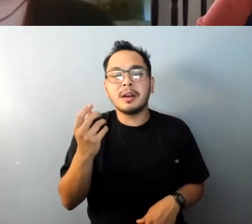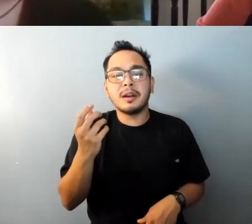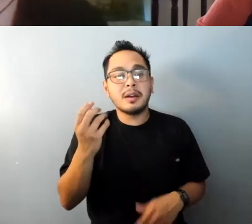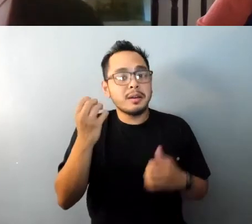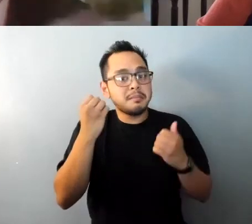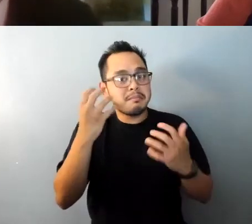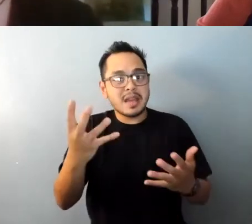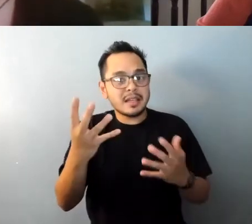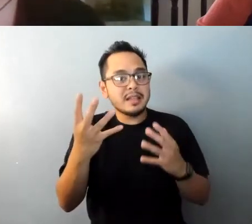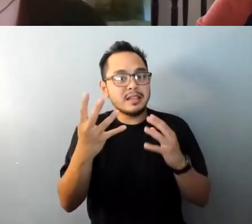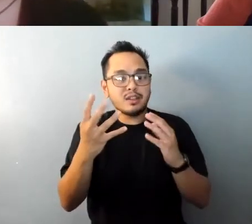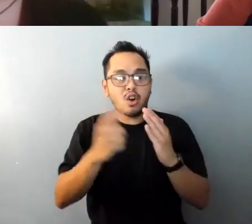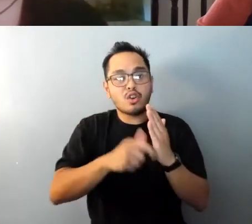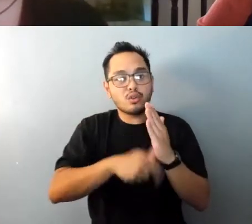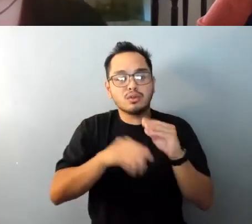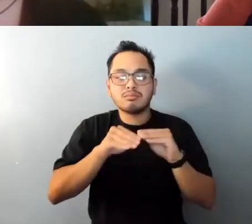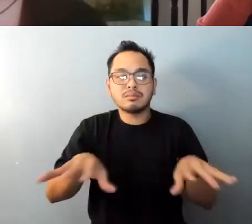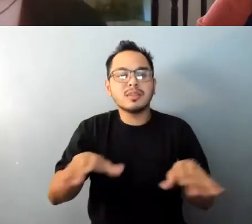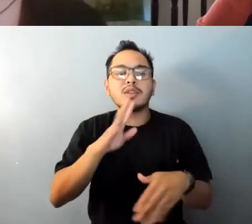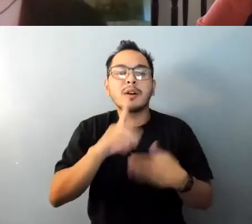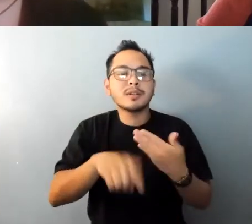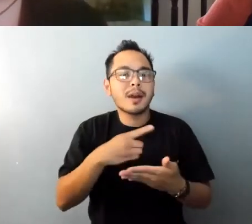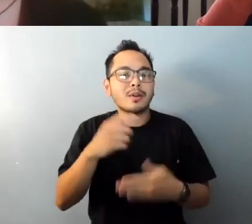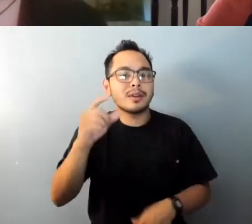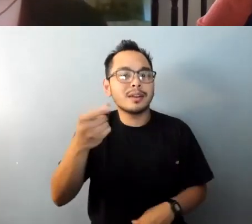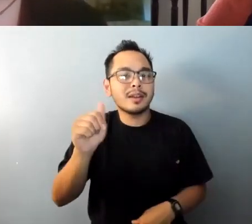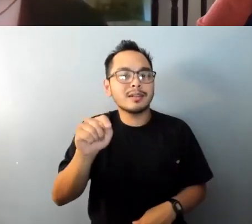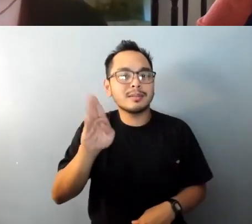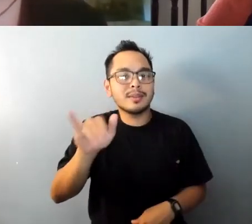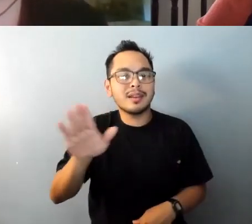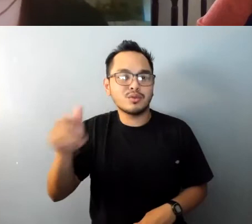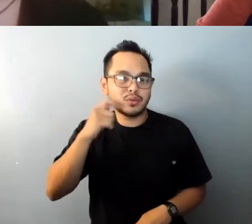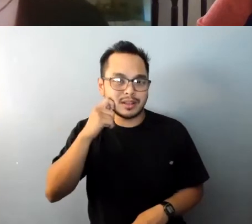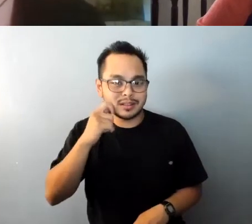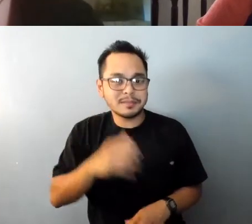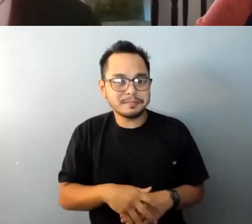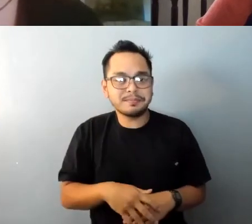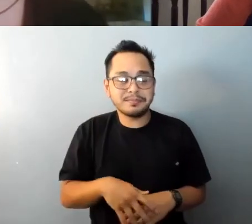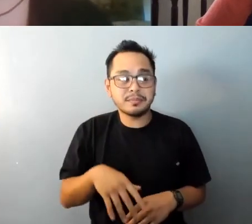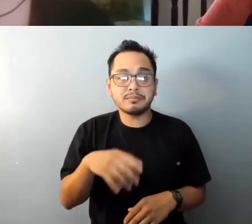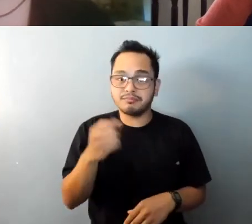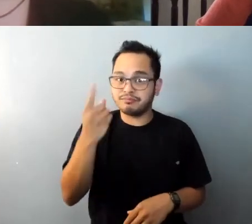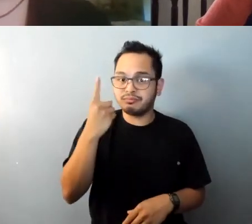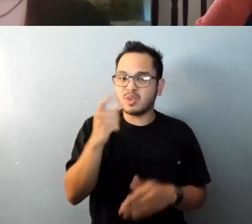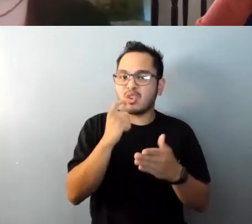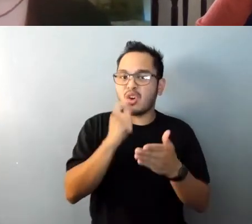race, as we talked about. Fitzgerald put the lot into a very small space. Scholars have